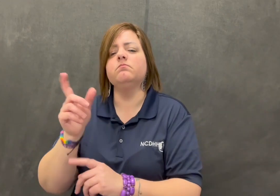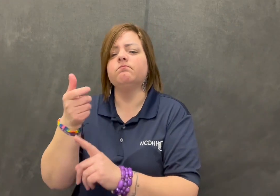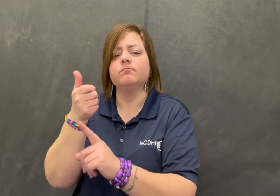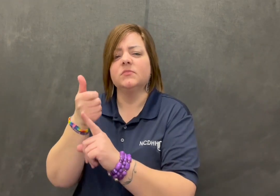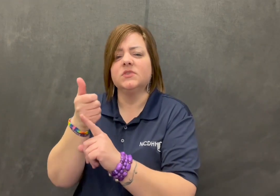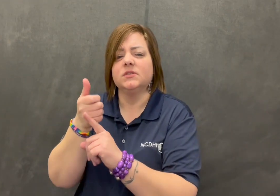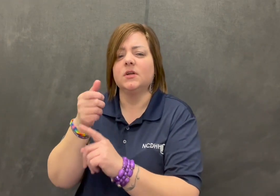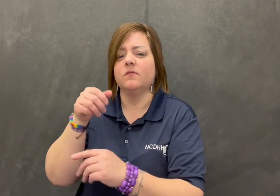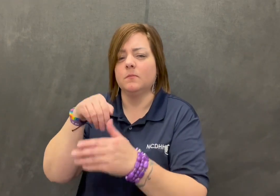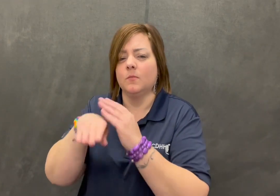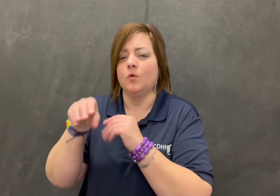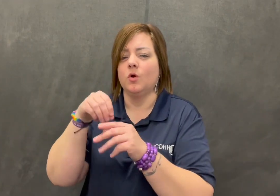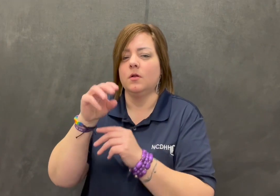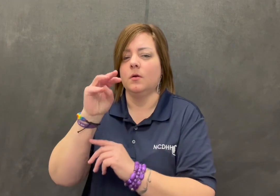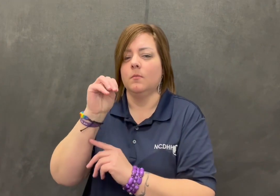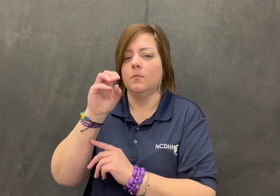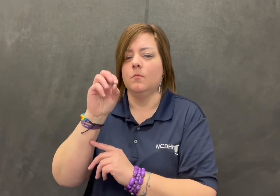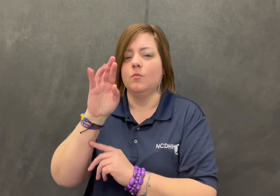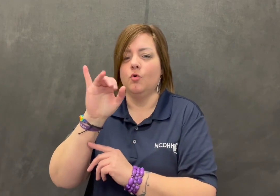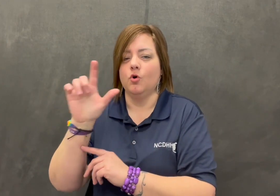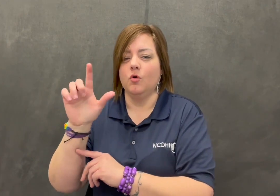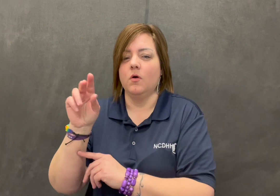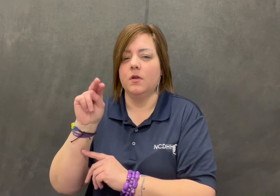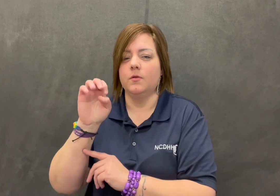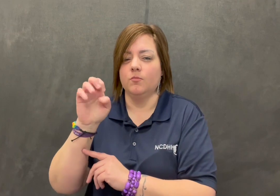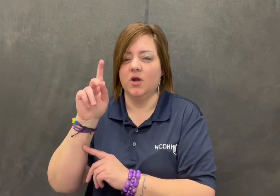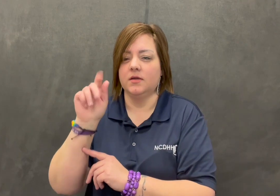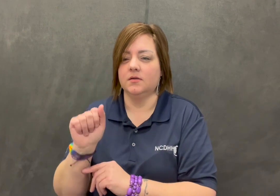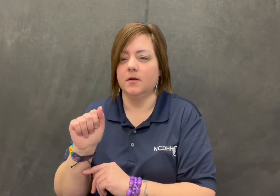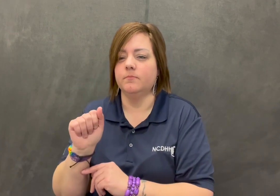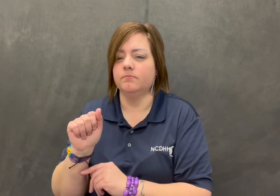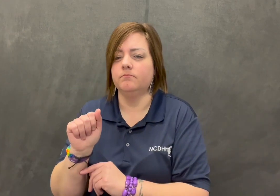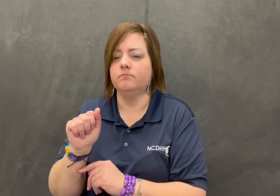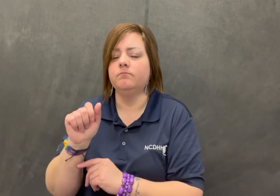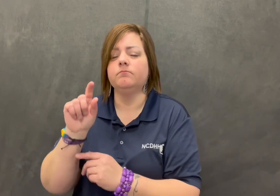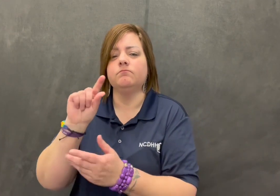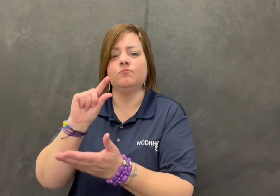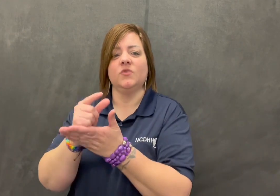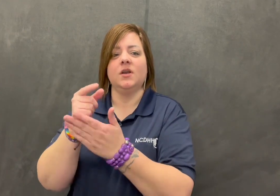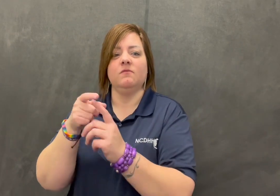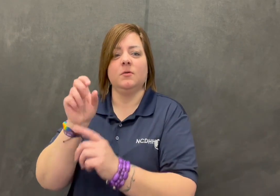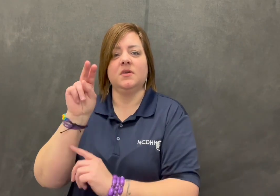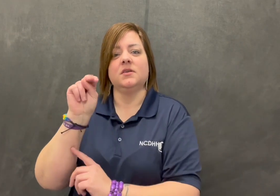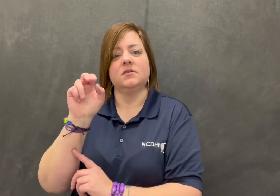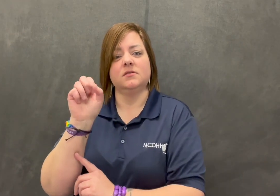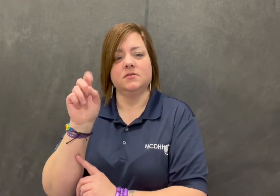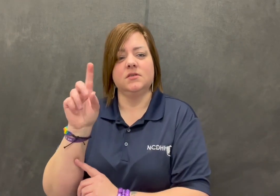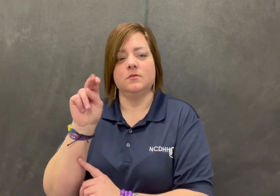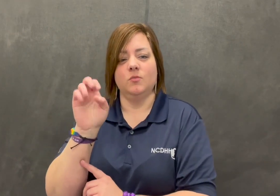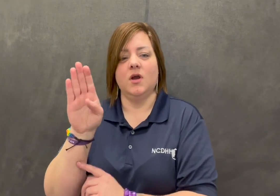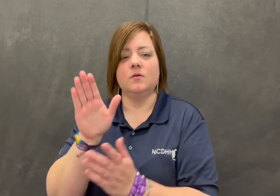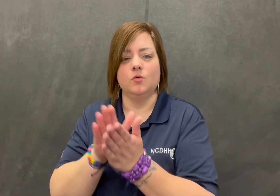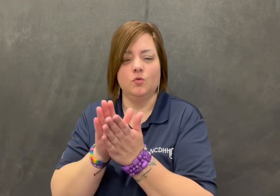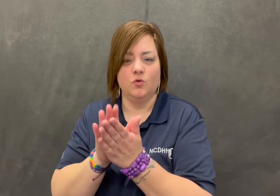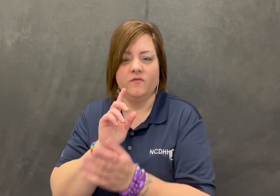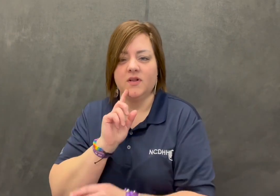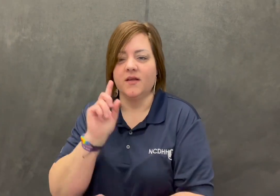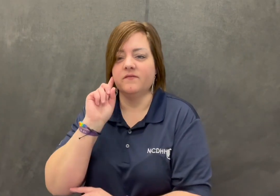Alice was a native of Nebraska and graduated from the Nebraska School for the Deaf.